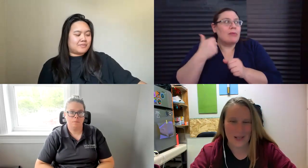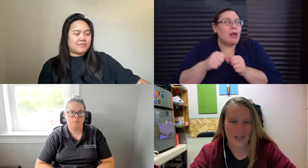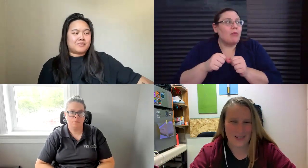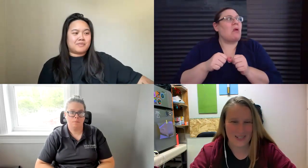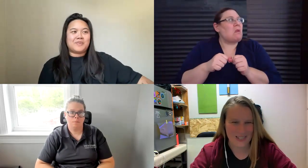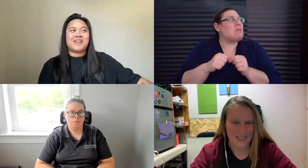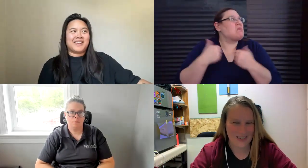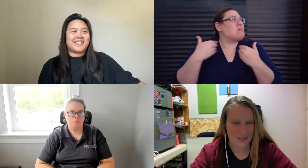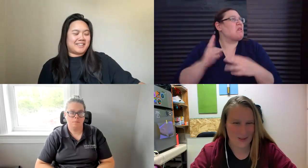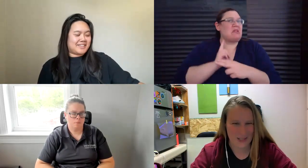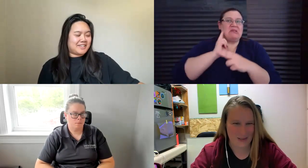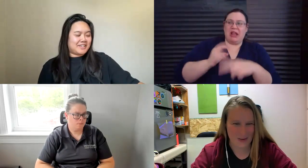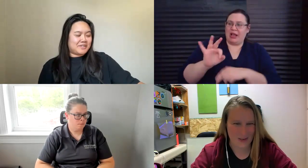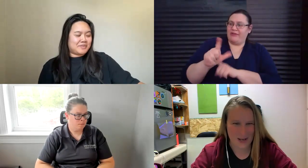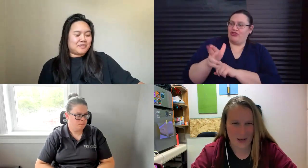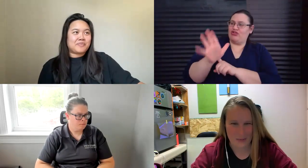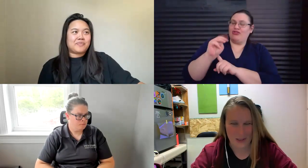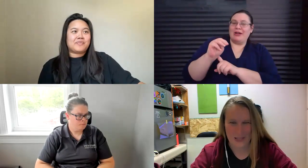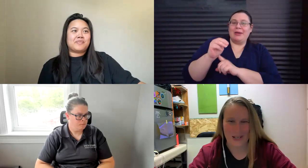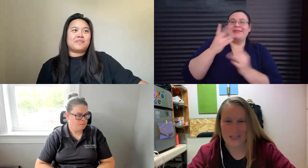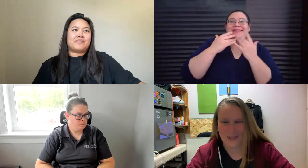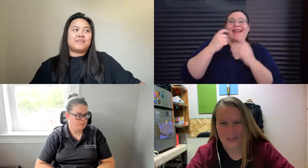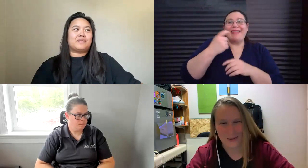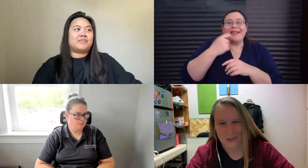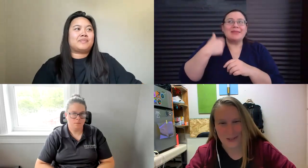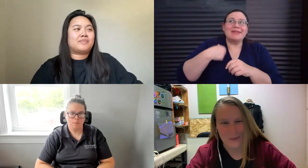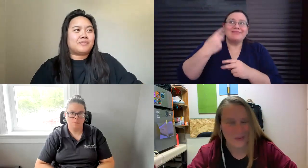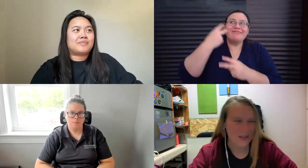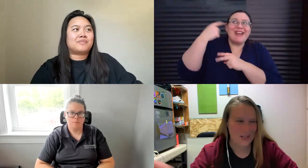Glass just because of the memory and because it kind of sounded cool, too.